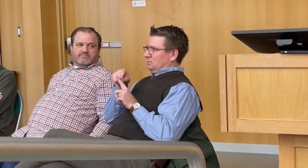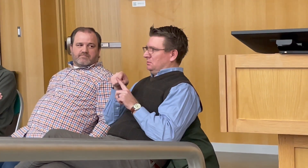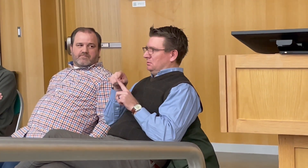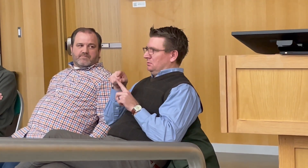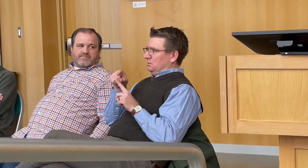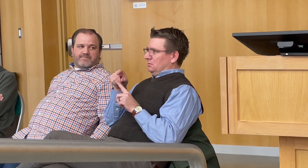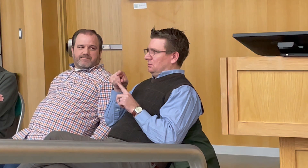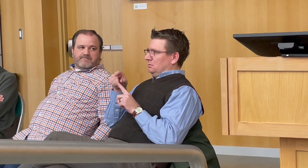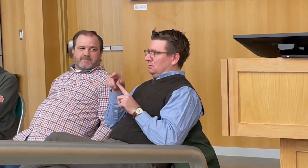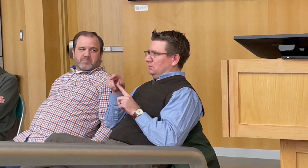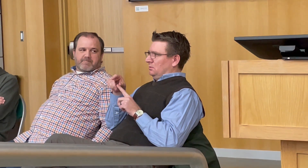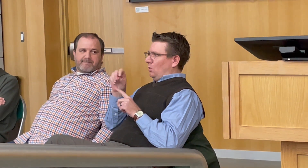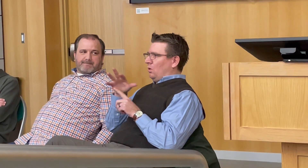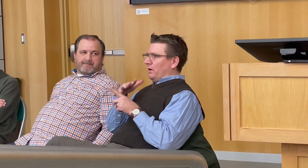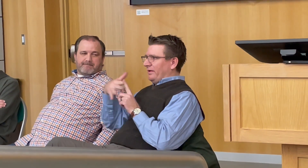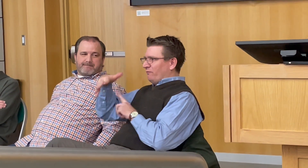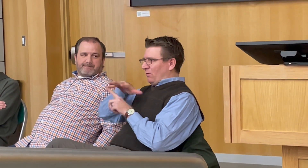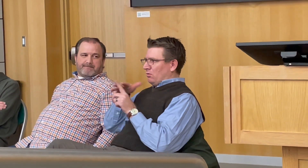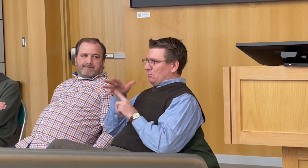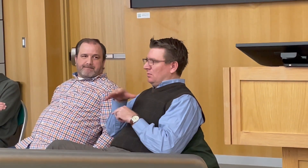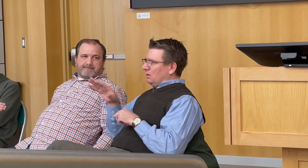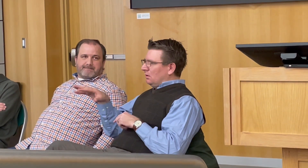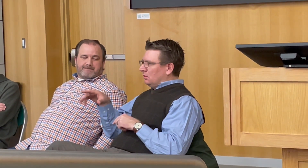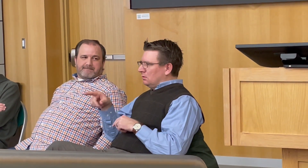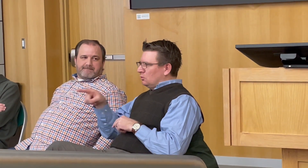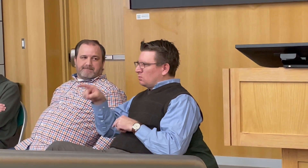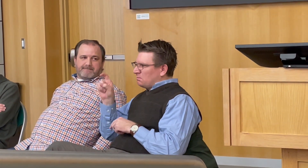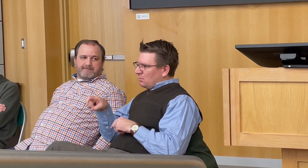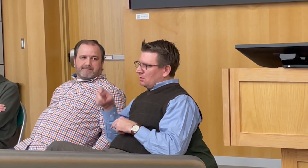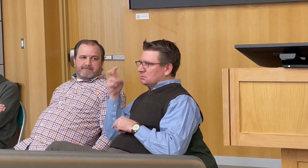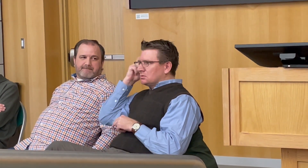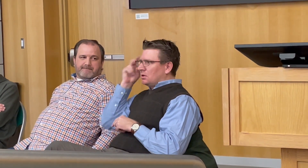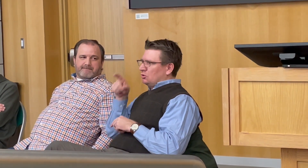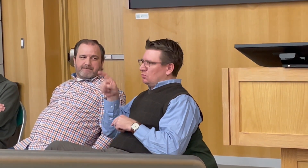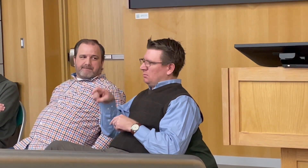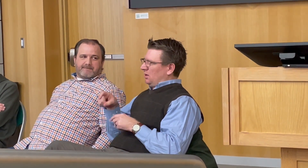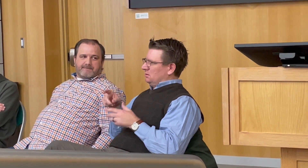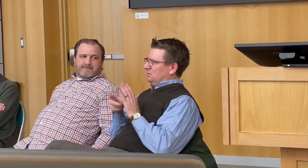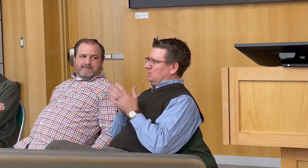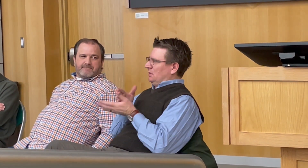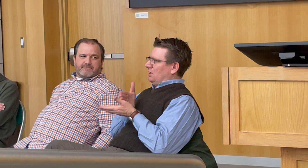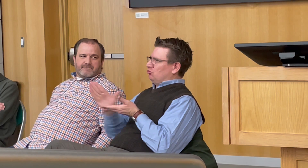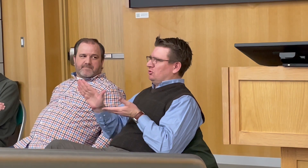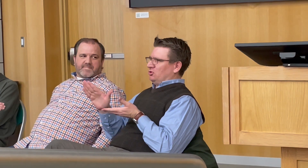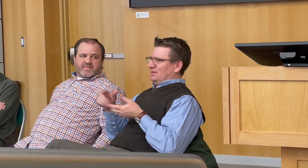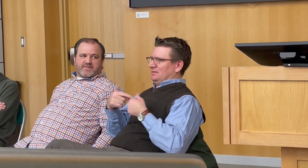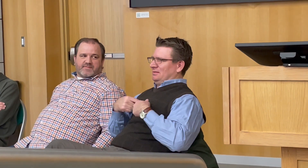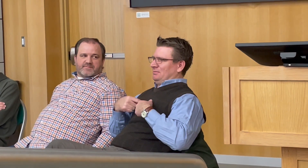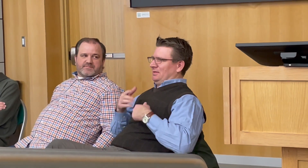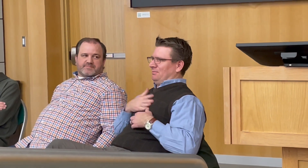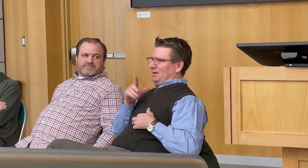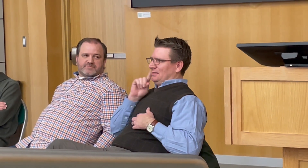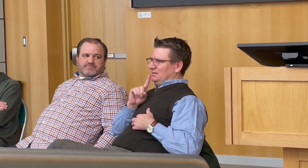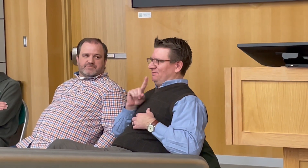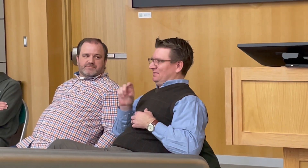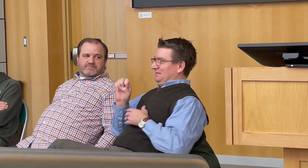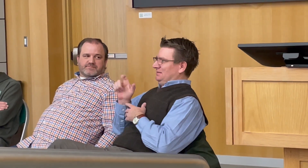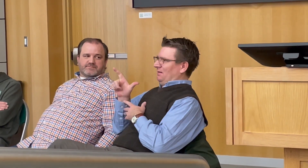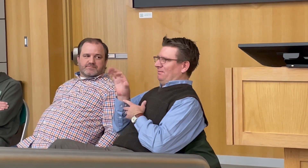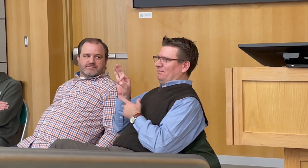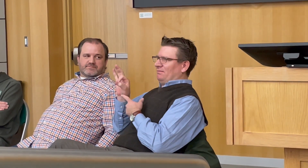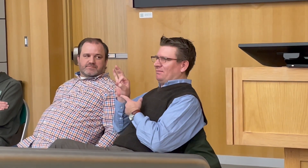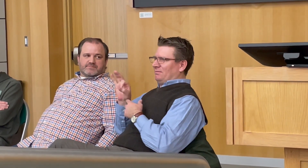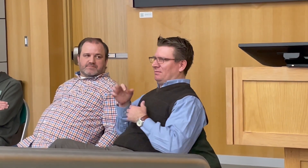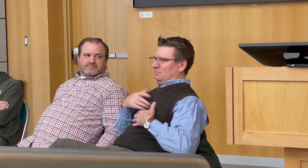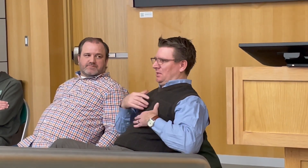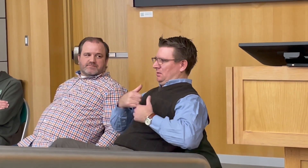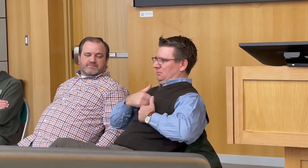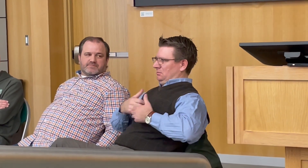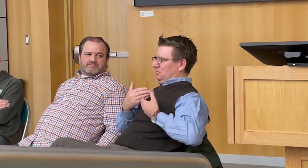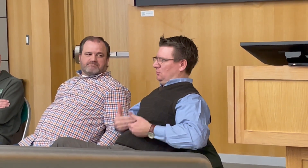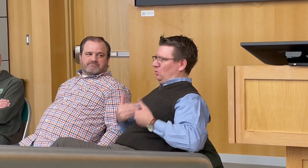I'm in a place though or an environment where I feel compelled to be or act a certain way I